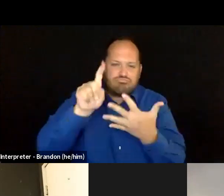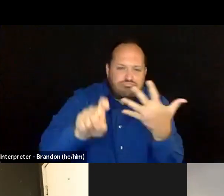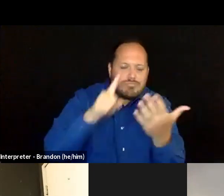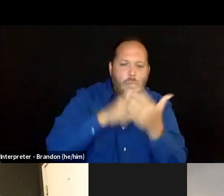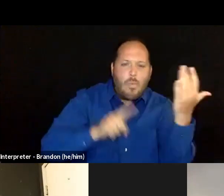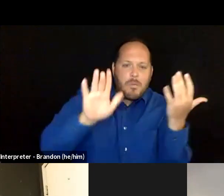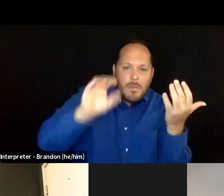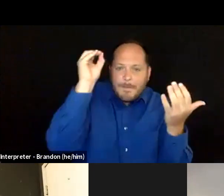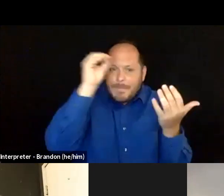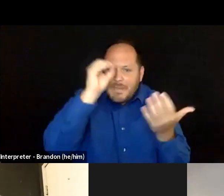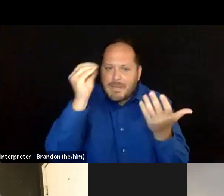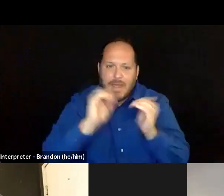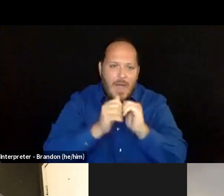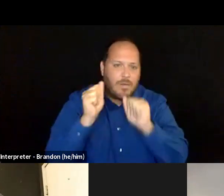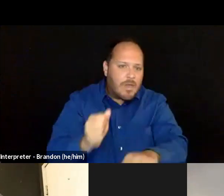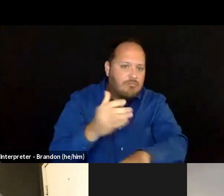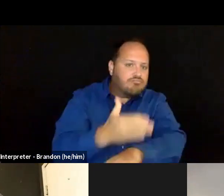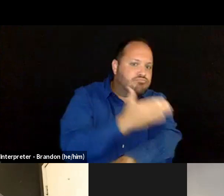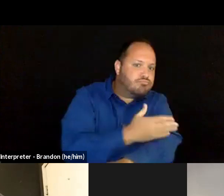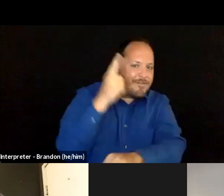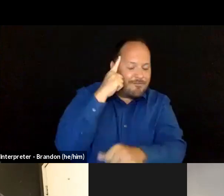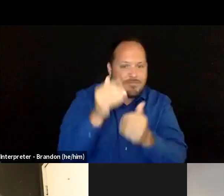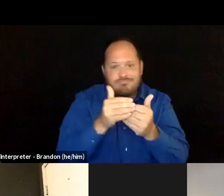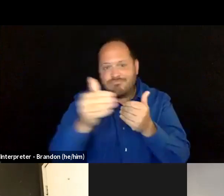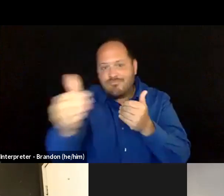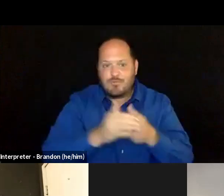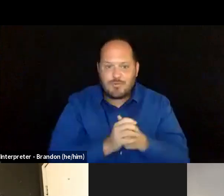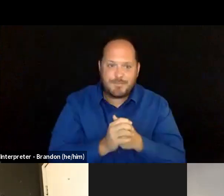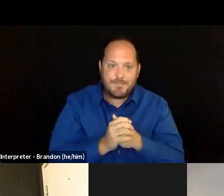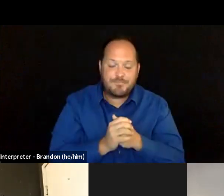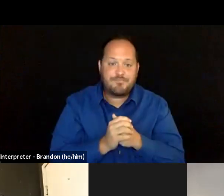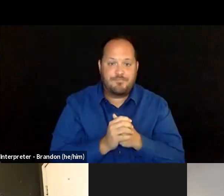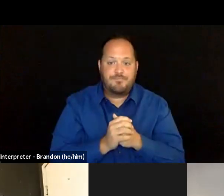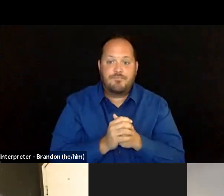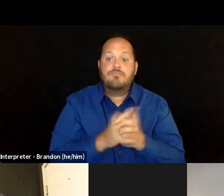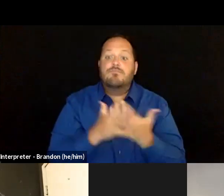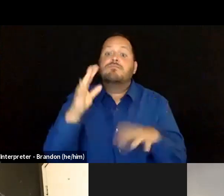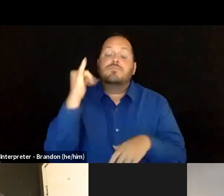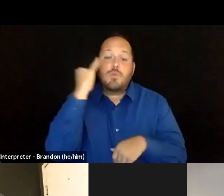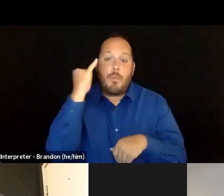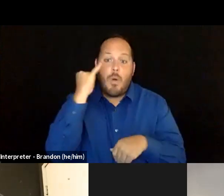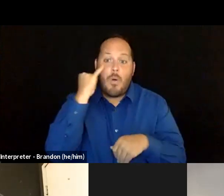There you go. Hi, Kelly.